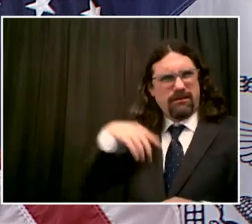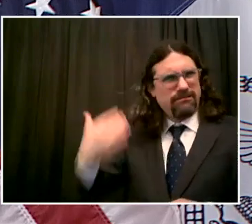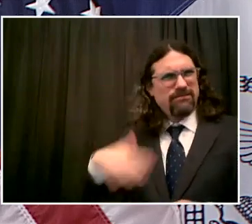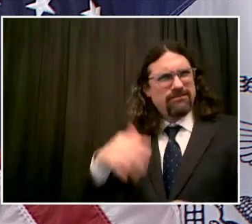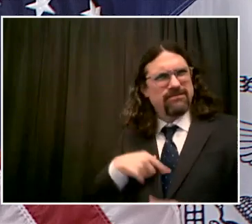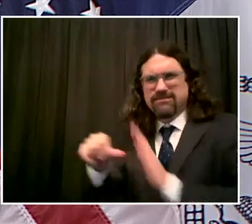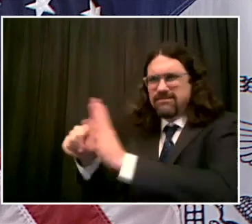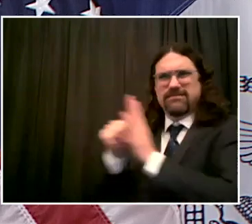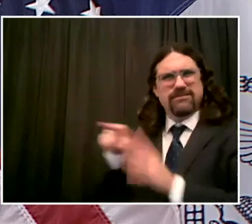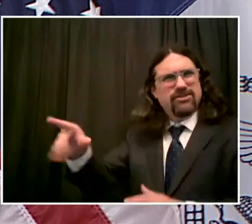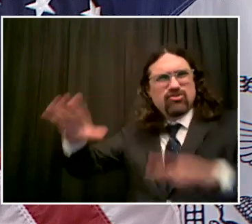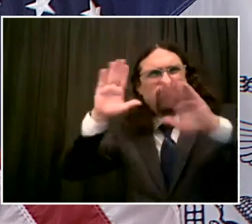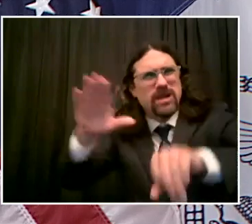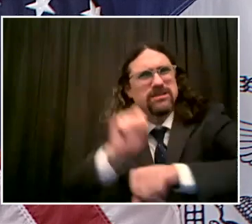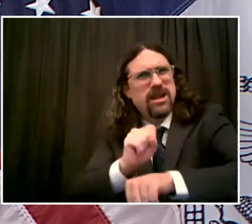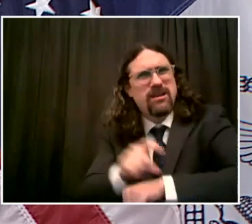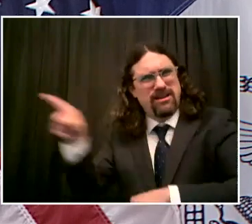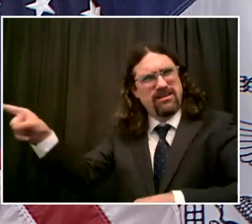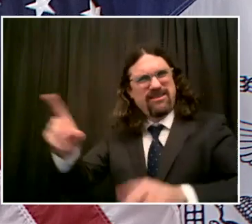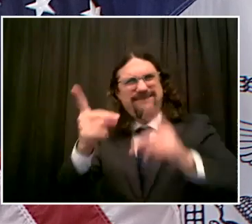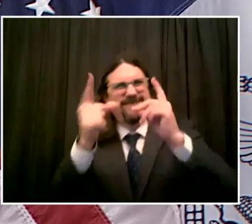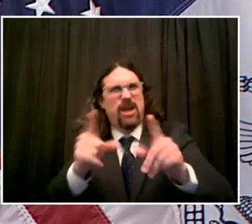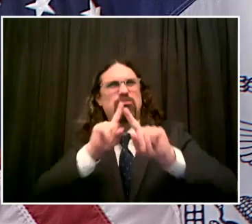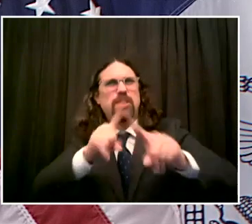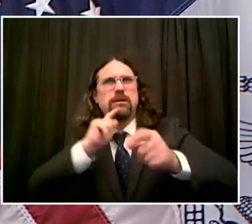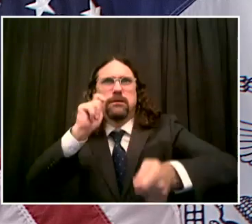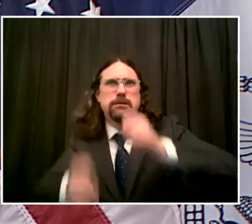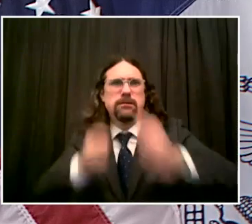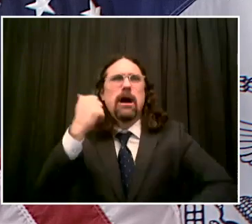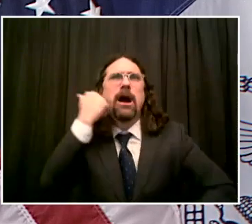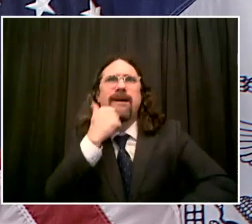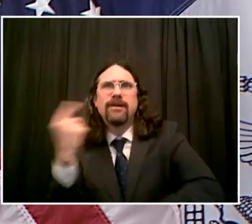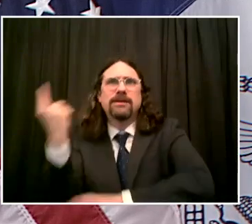THIS IS ONE OF THE GUYS THAT HAS USED COMPS THAT.